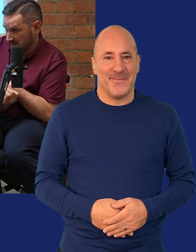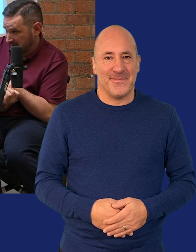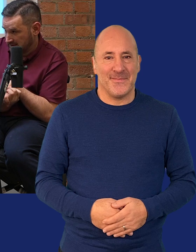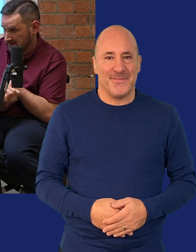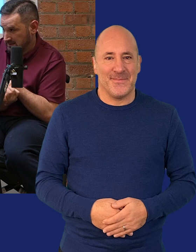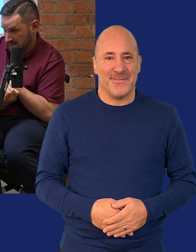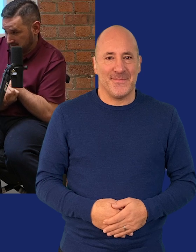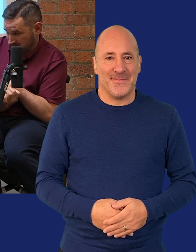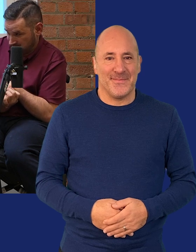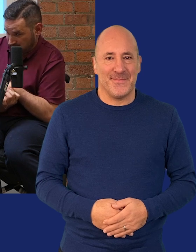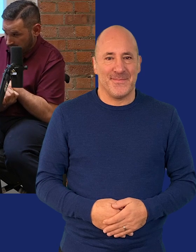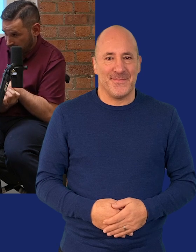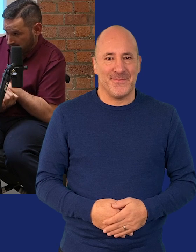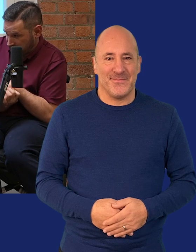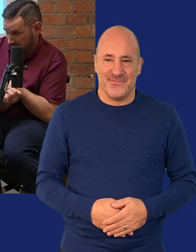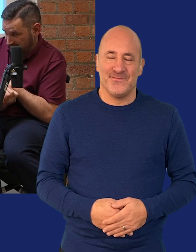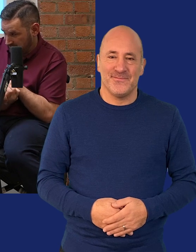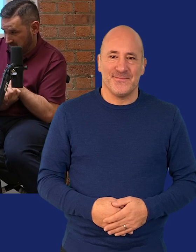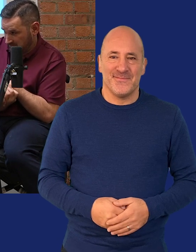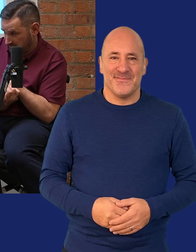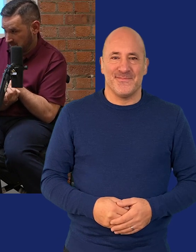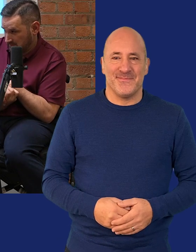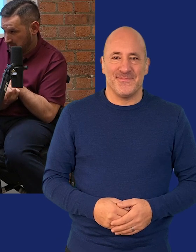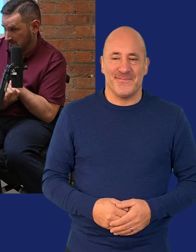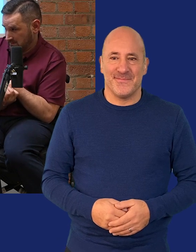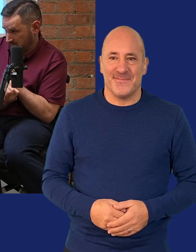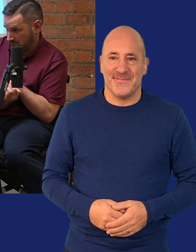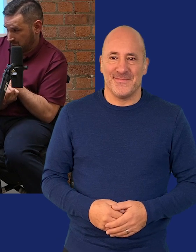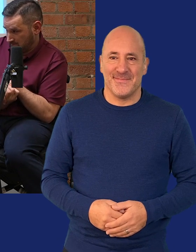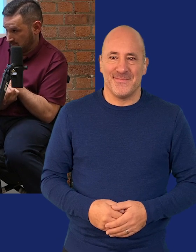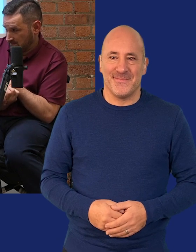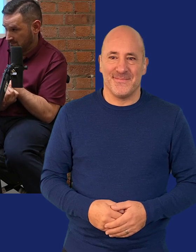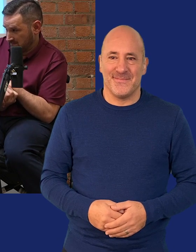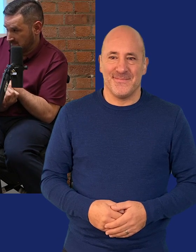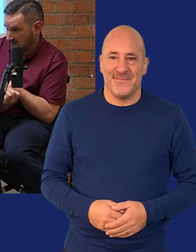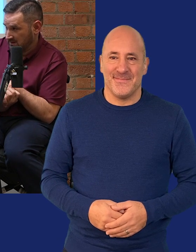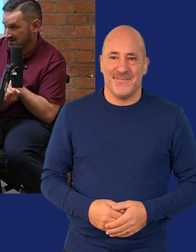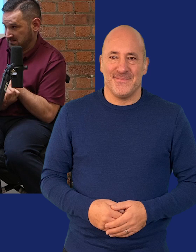listen to where your passion for inclusion